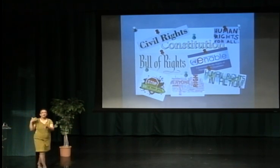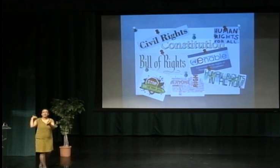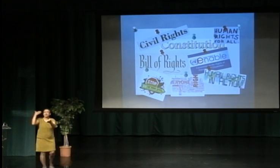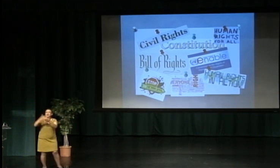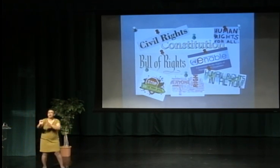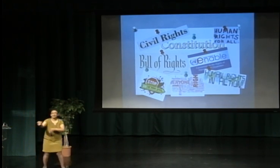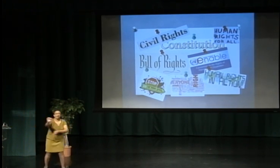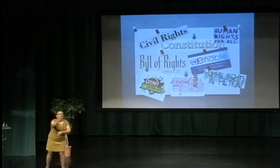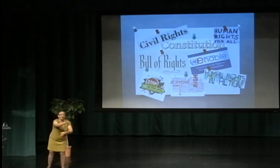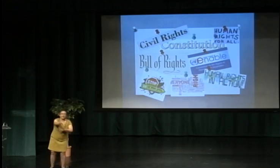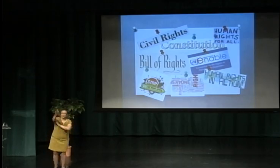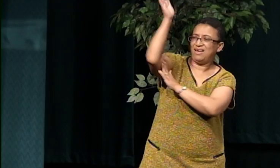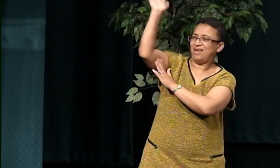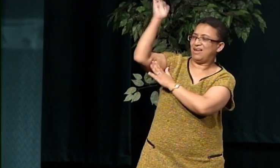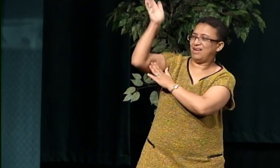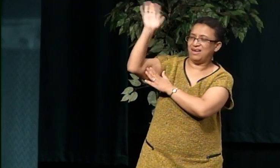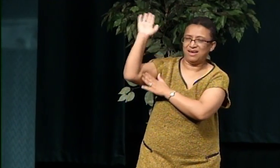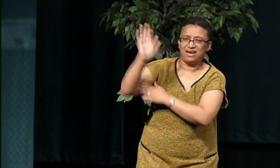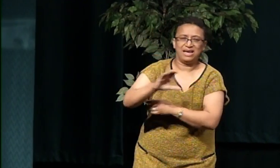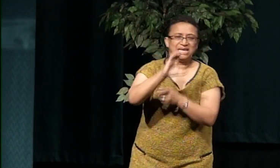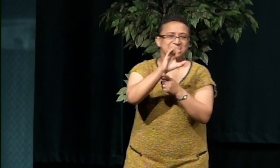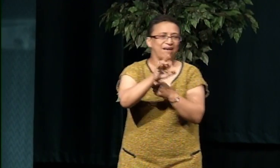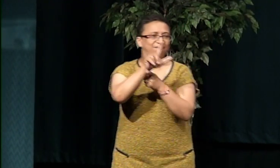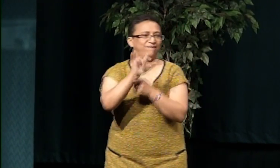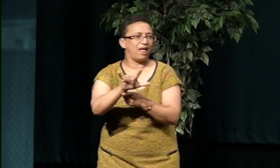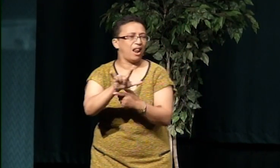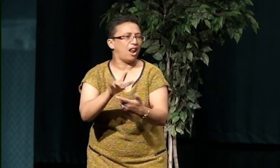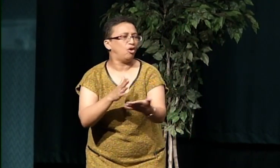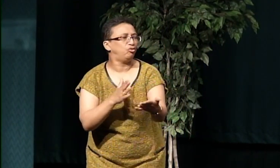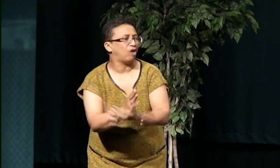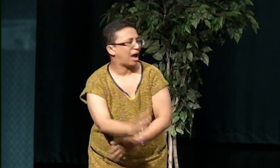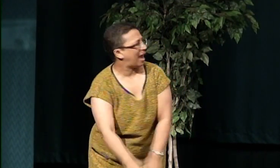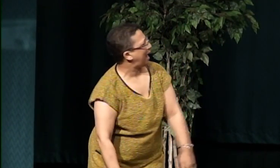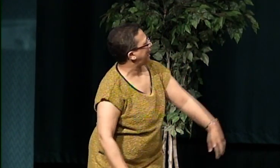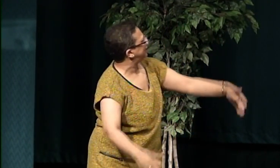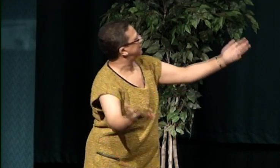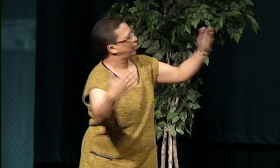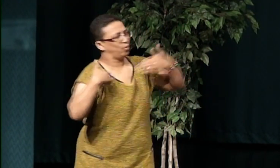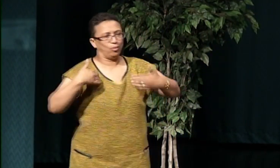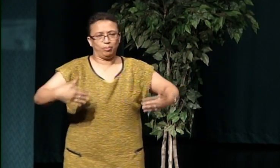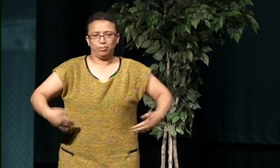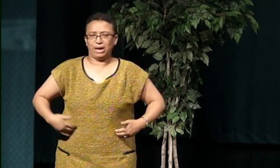You know, I've made a lot of presentations